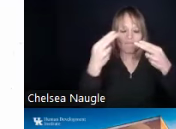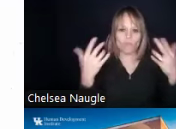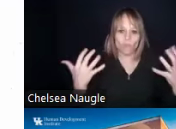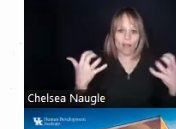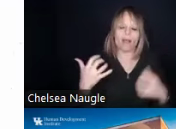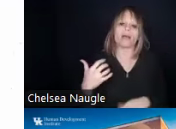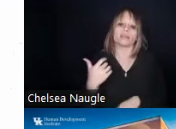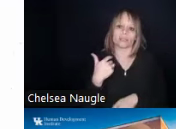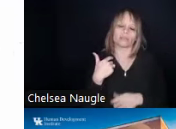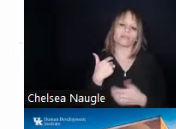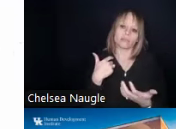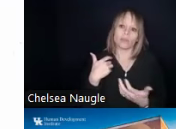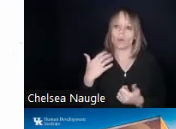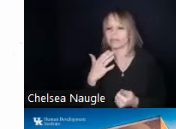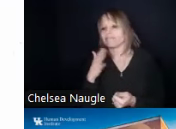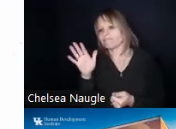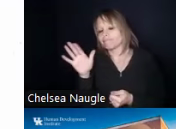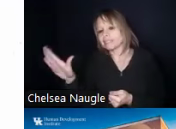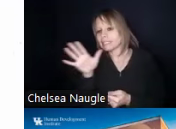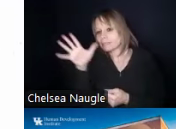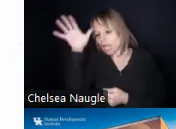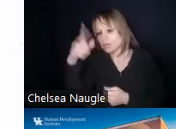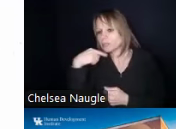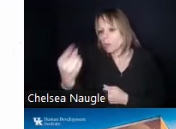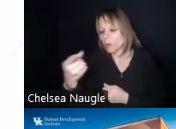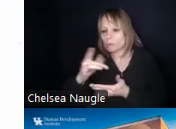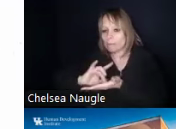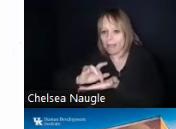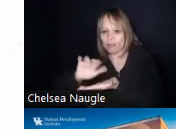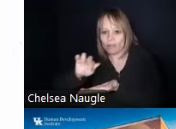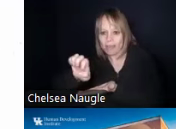parents have since you know told some of the medical care practitioners and you know the physical therapists the OT's